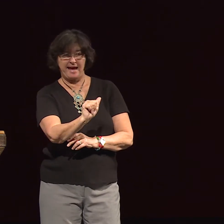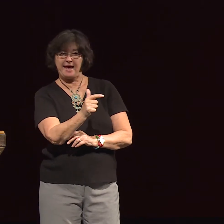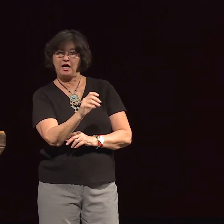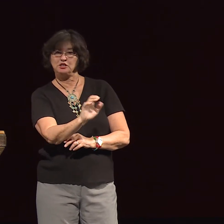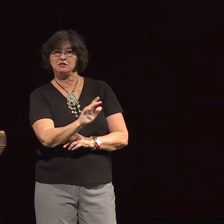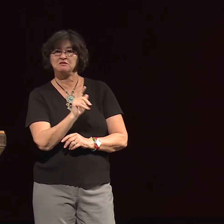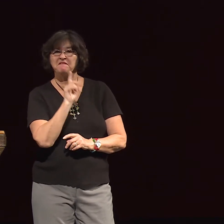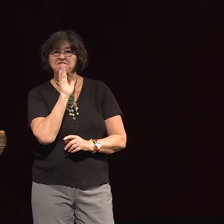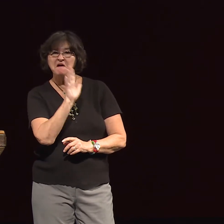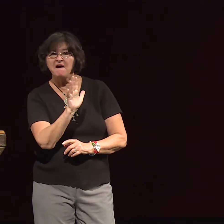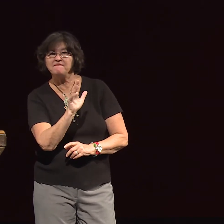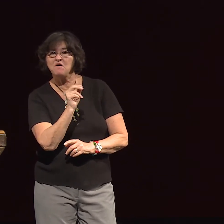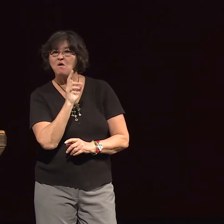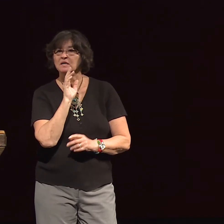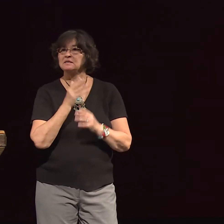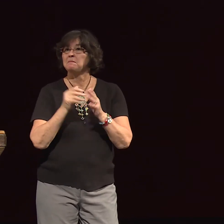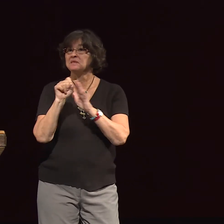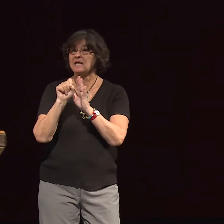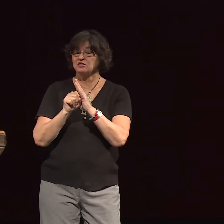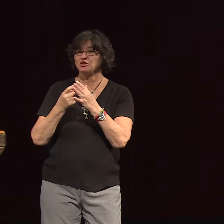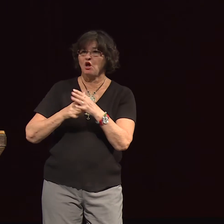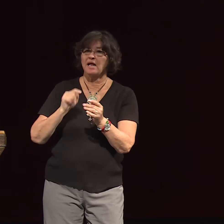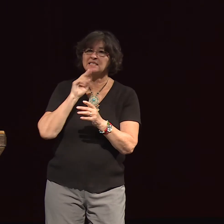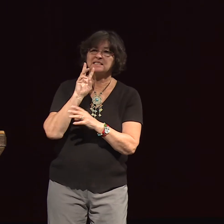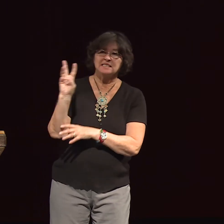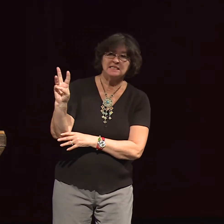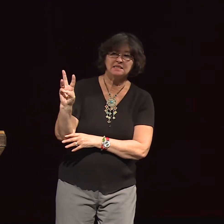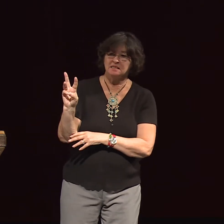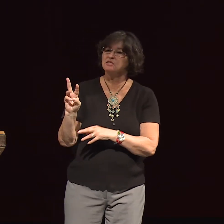to begin kindergarten at the age of 6,